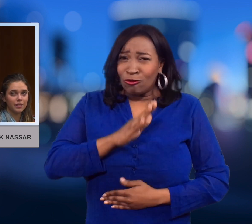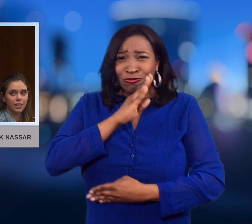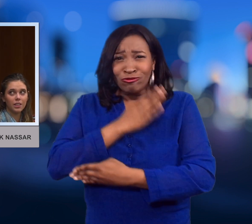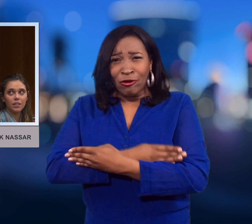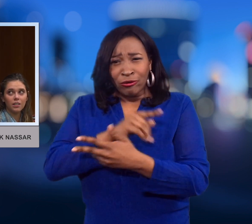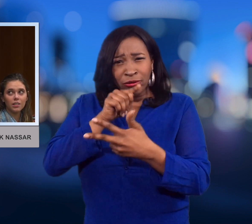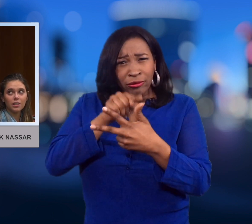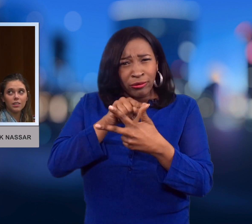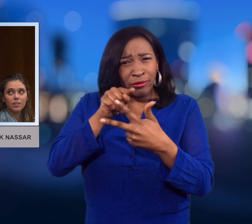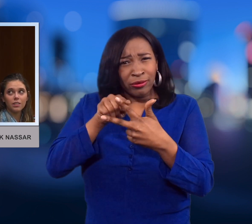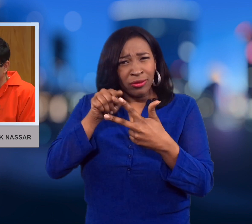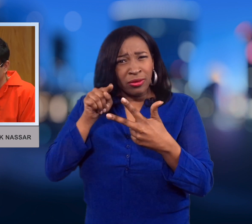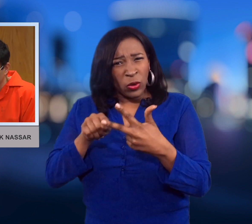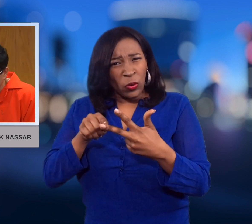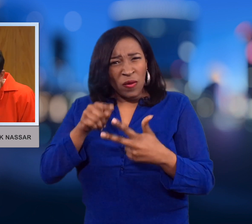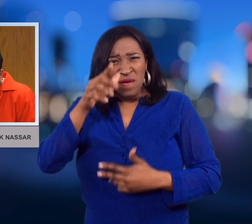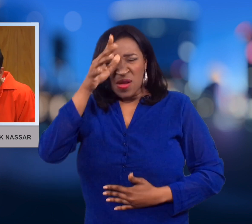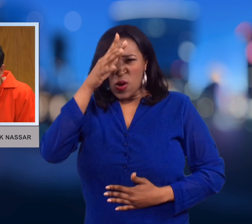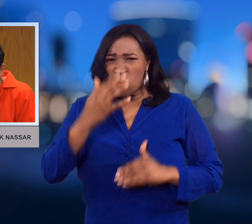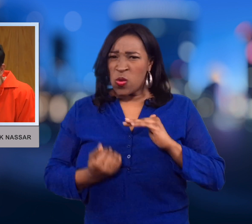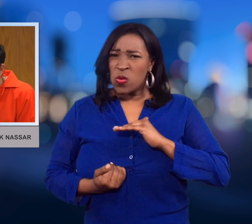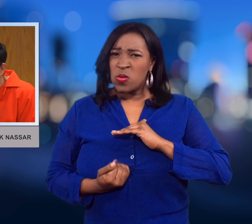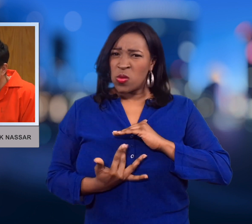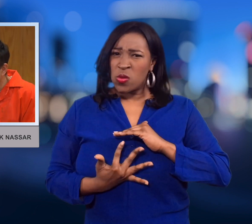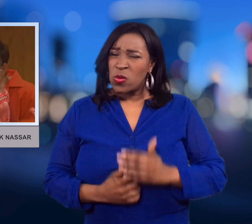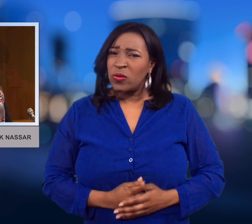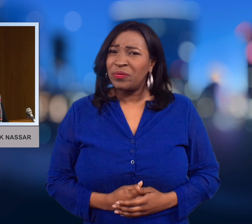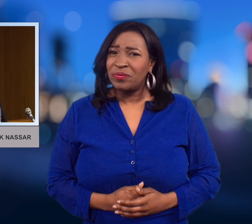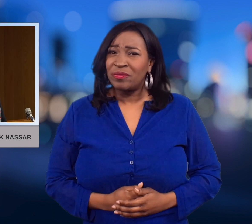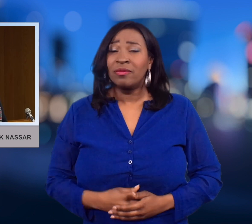daughters sexually abused by Nassar tried to attack him.